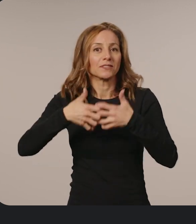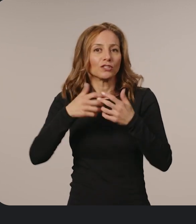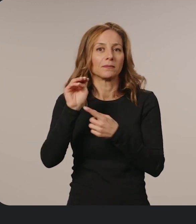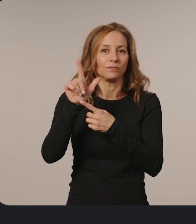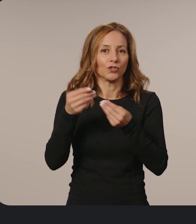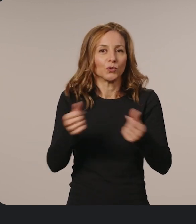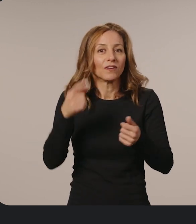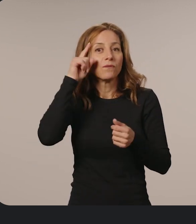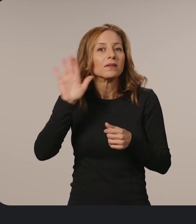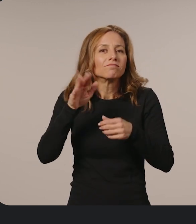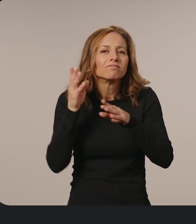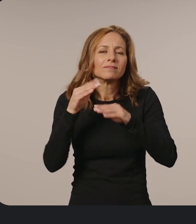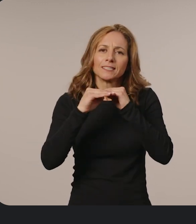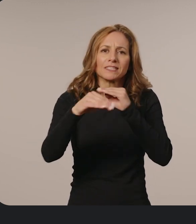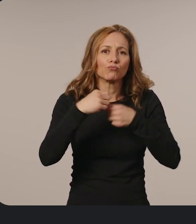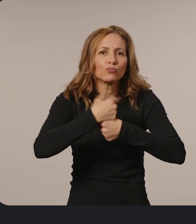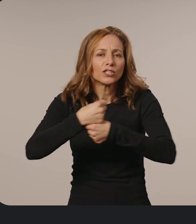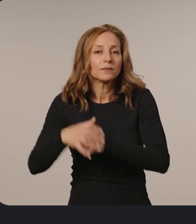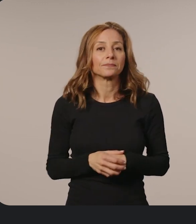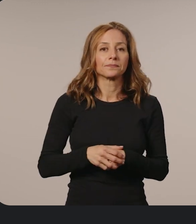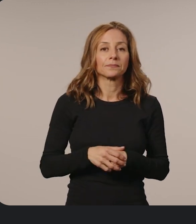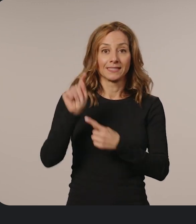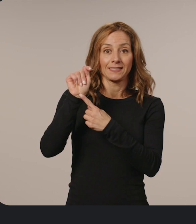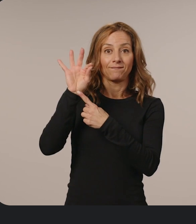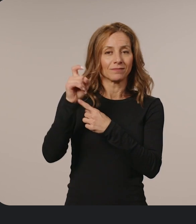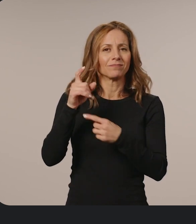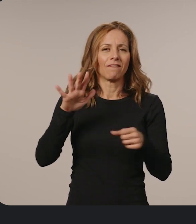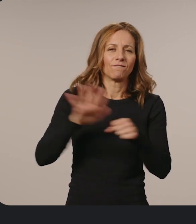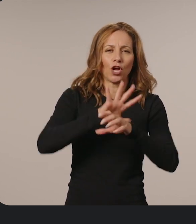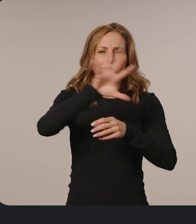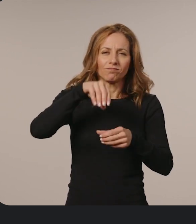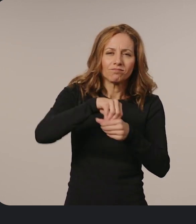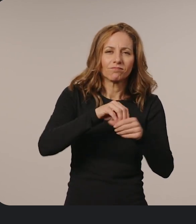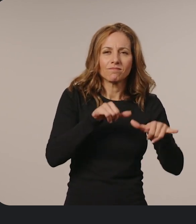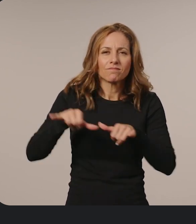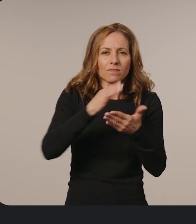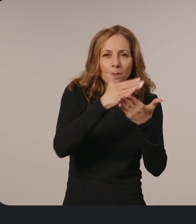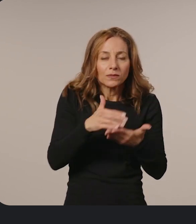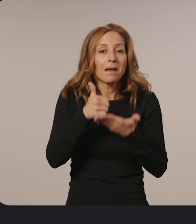for its stability in production. TFX comes with a full set of standard components to get you started.